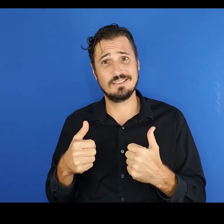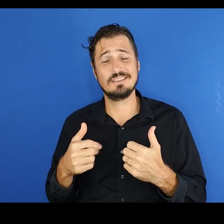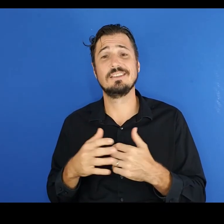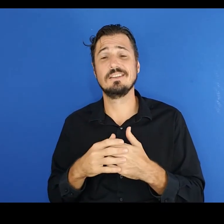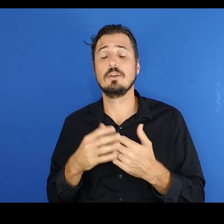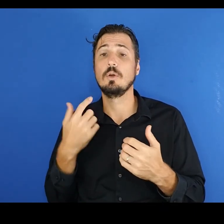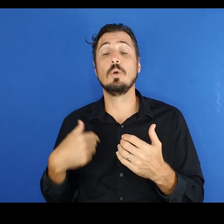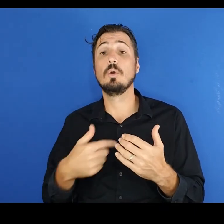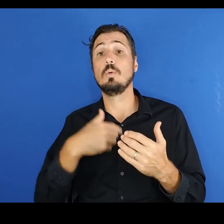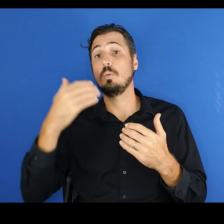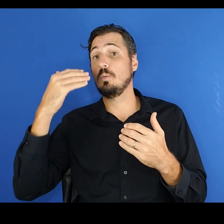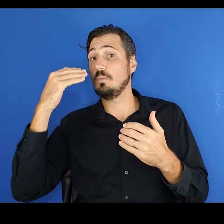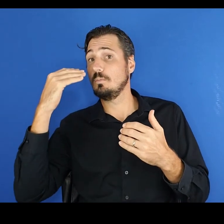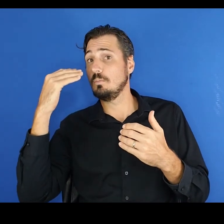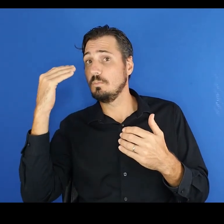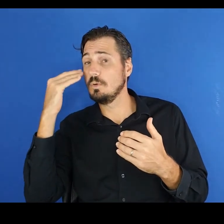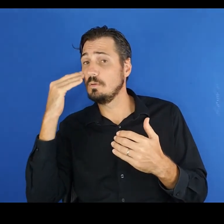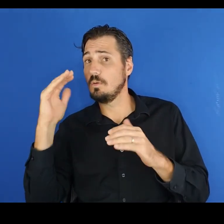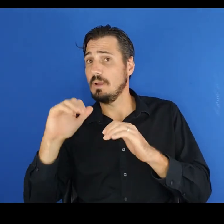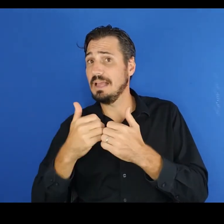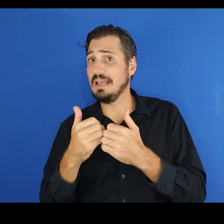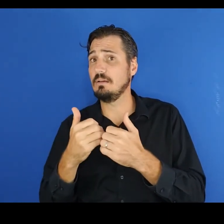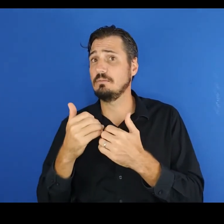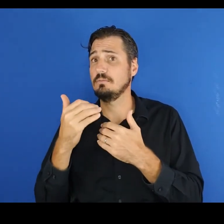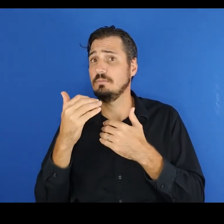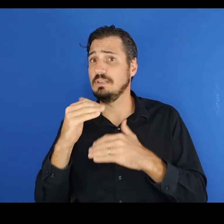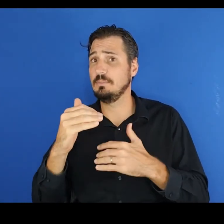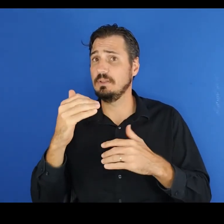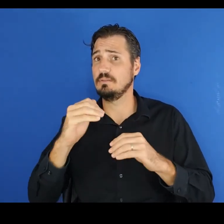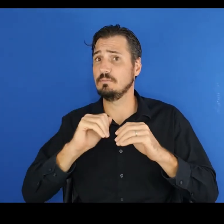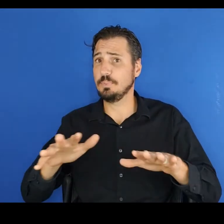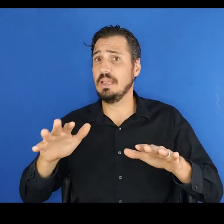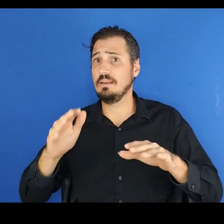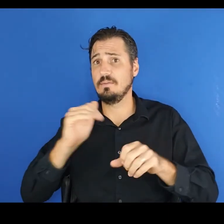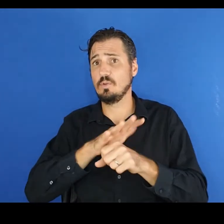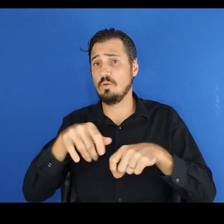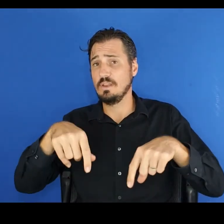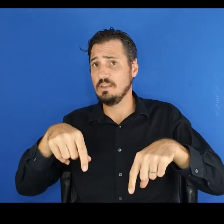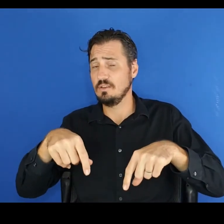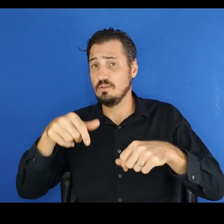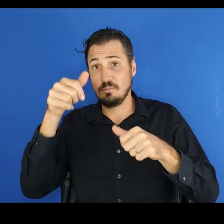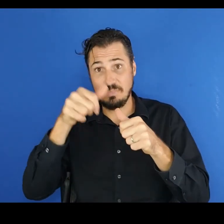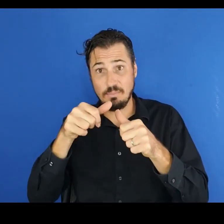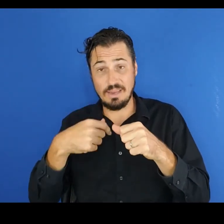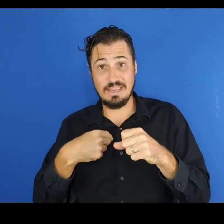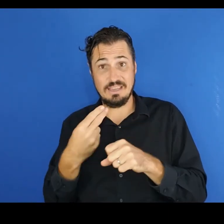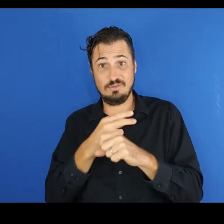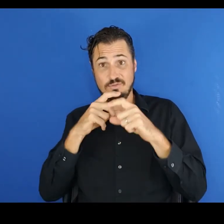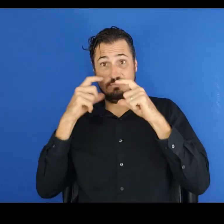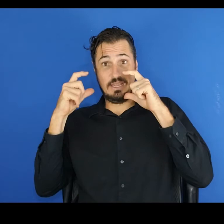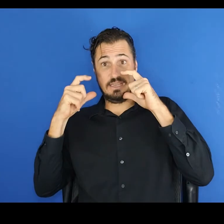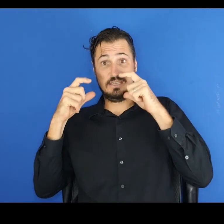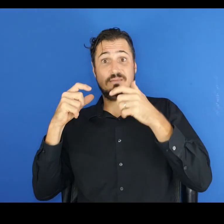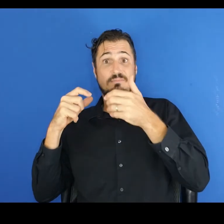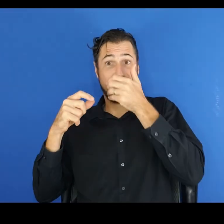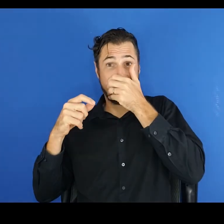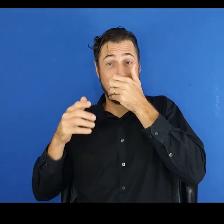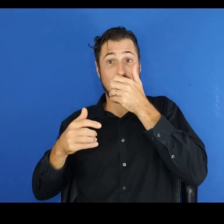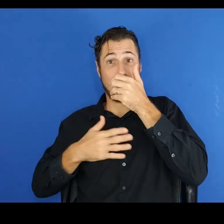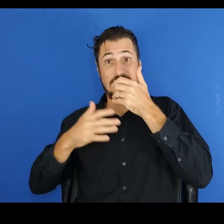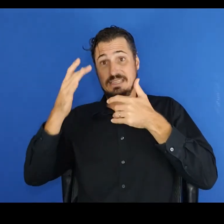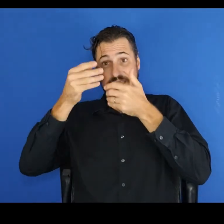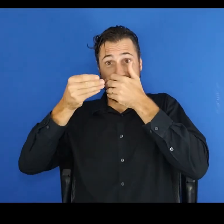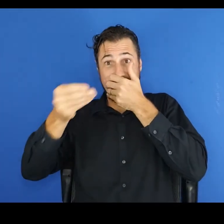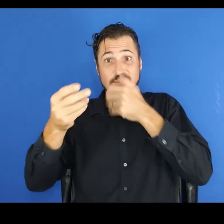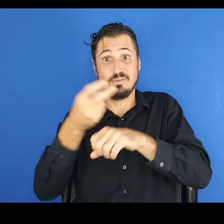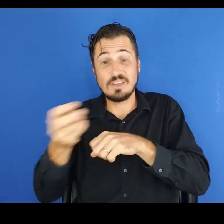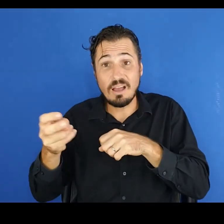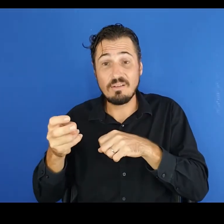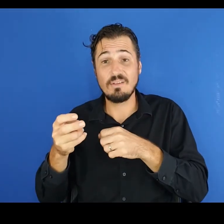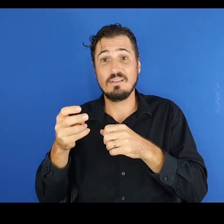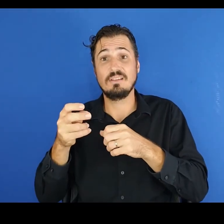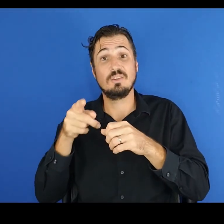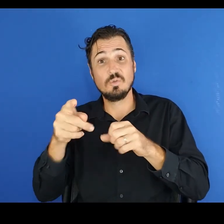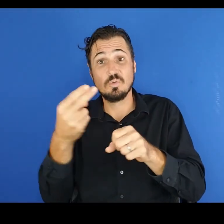We know what works to help prevent the spread of COVID-19 on our island. Please wear your masks. Remember, my mask protects you. Your mask protects me.